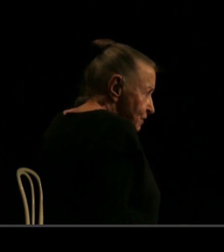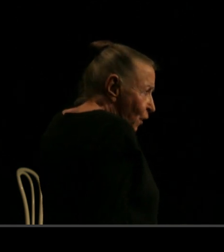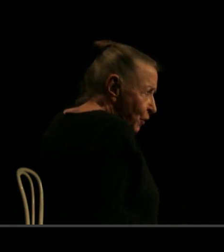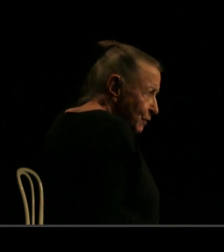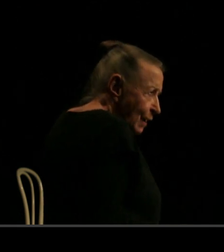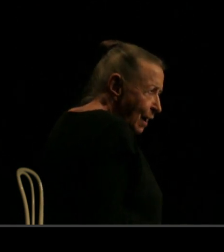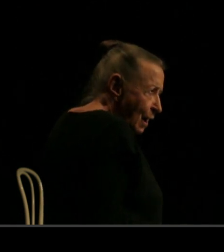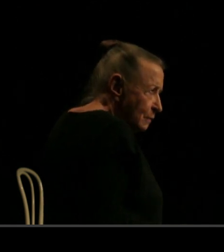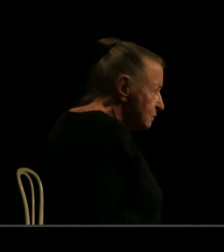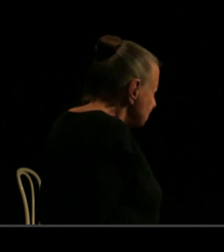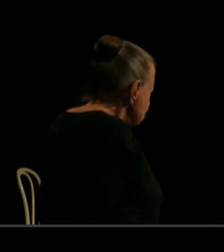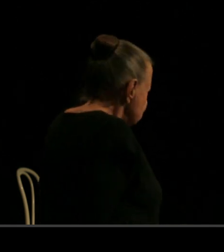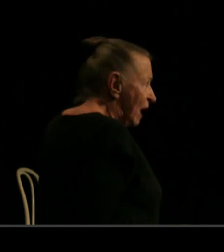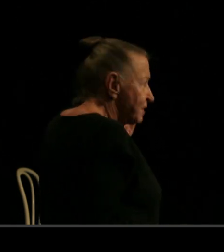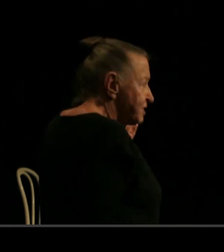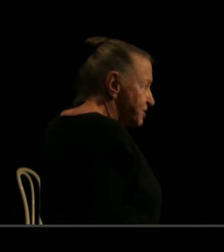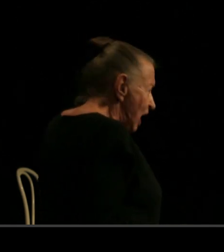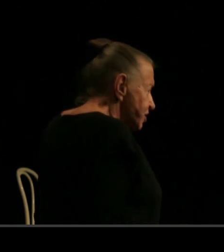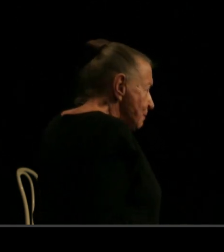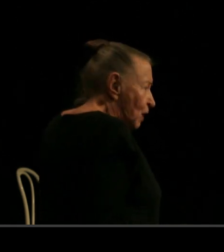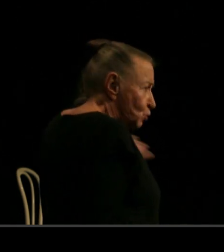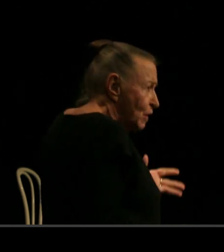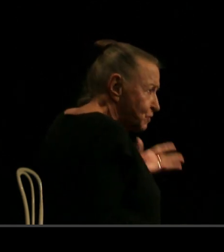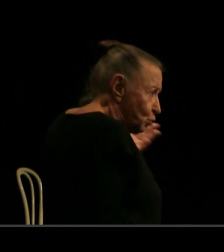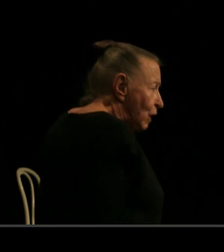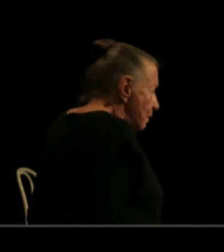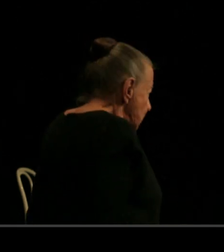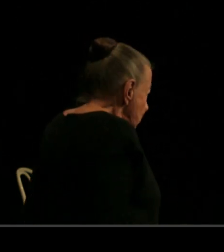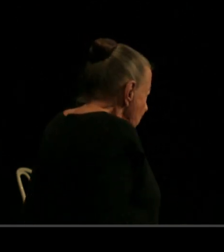then monarchs will come to blows, kings clash with kings,